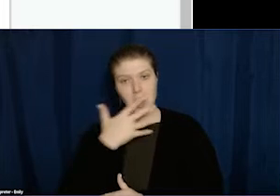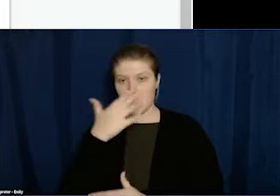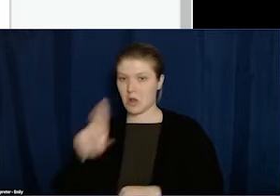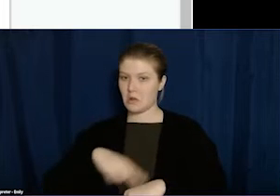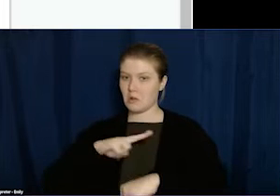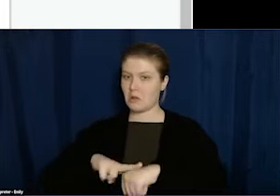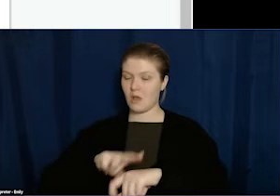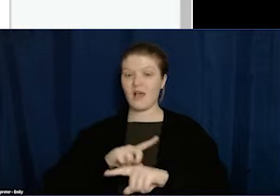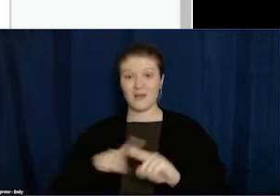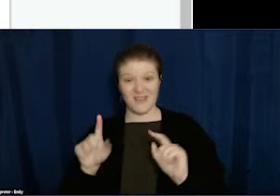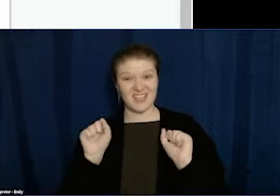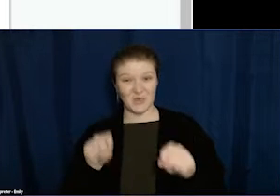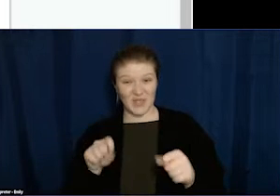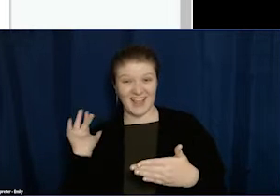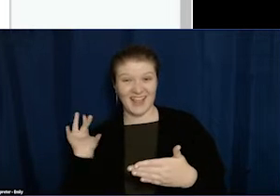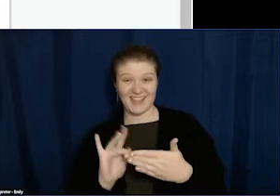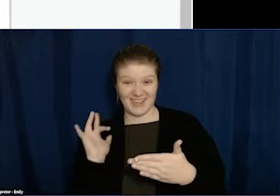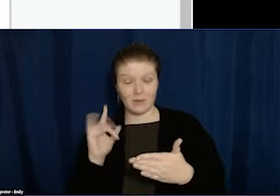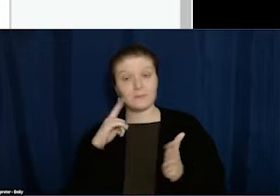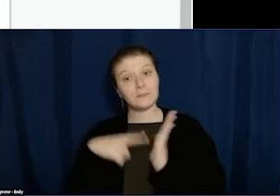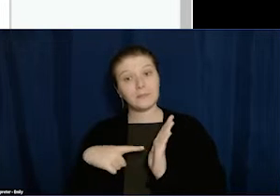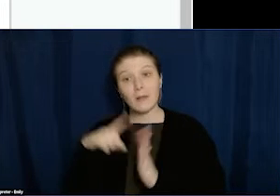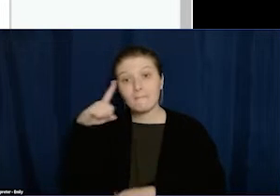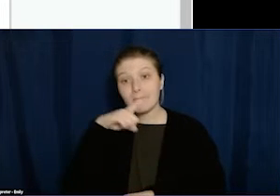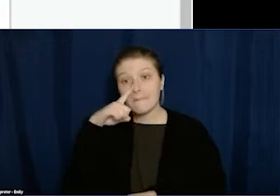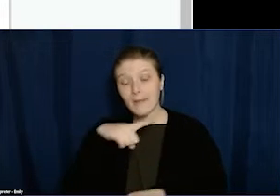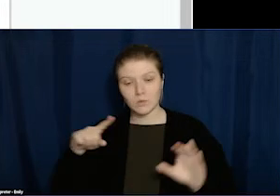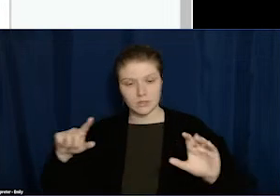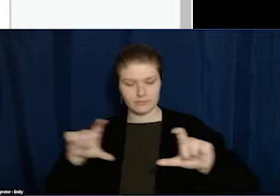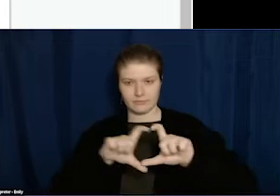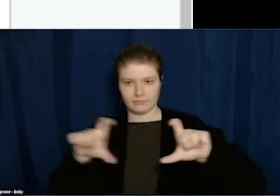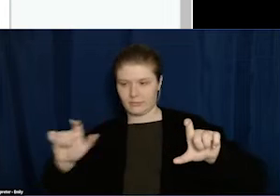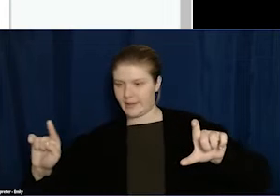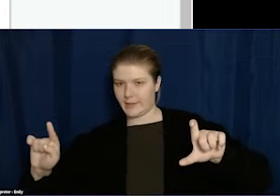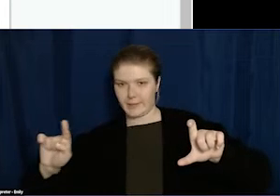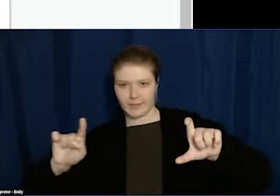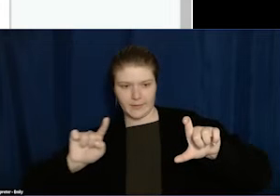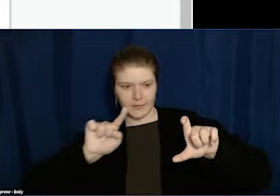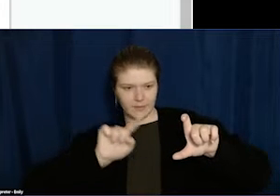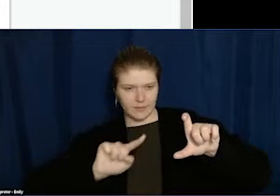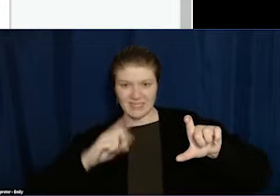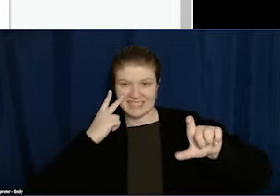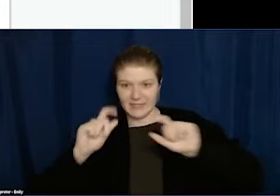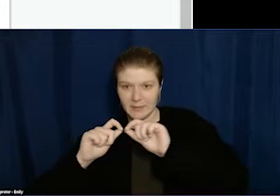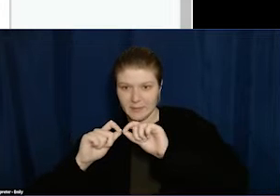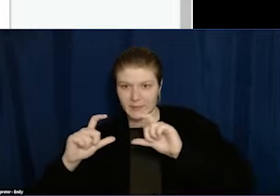But when you hover your mouse over it, it actually is a clickable link to someplace else. So be careful with citations.